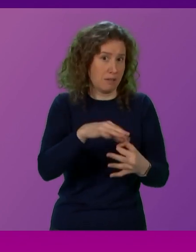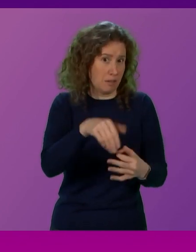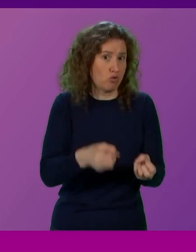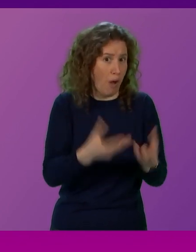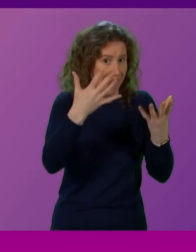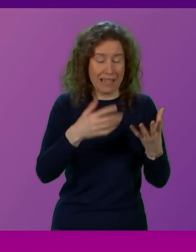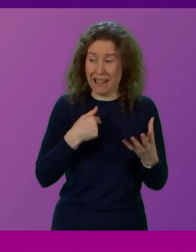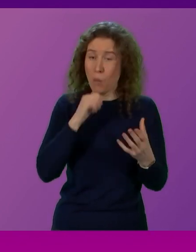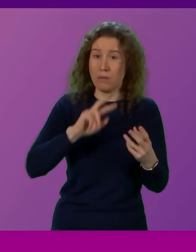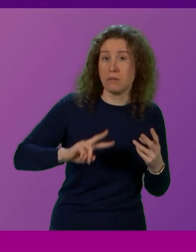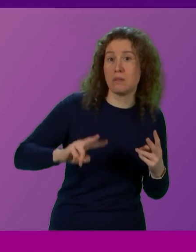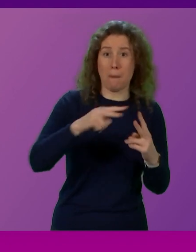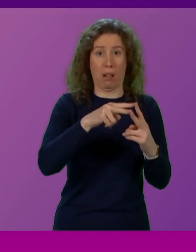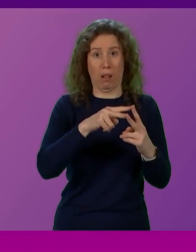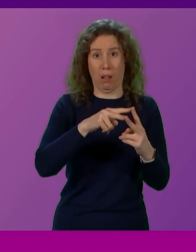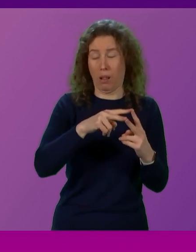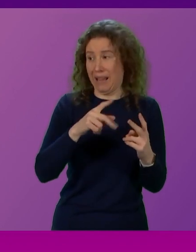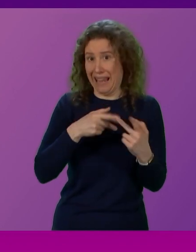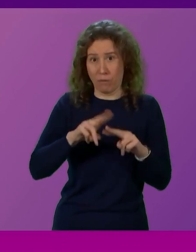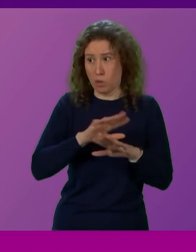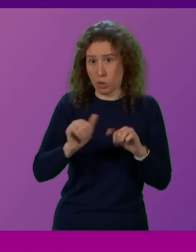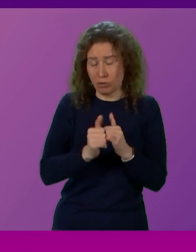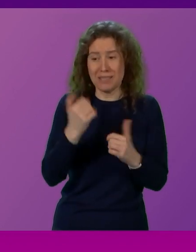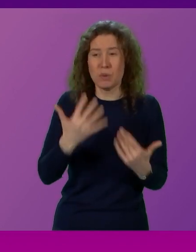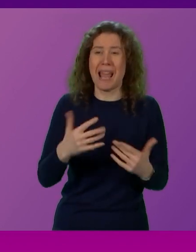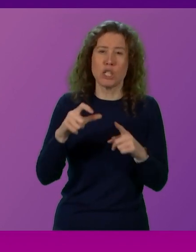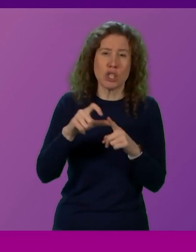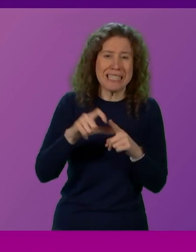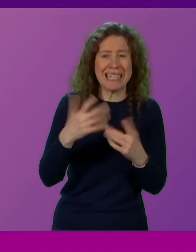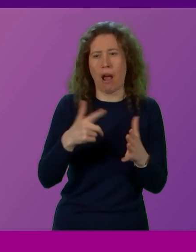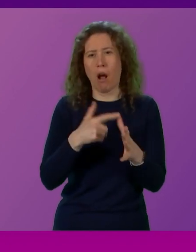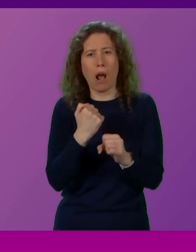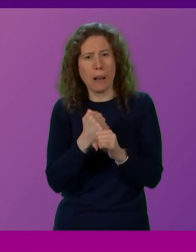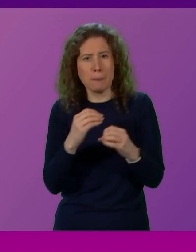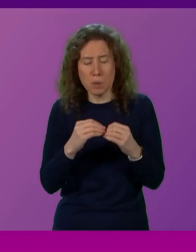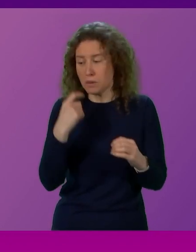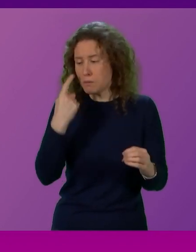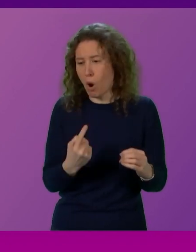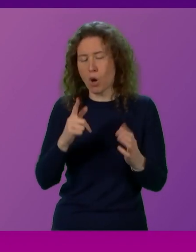Today, it is Dundee and Argyll and Bute. Tomorrow, it is South Lanarkshire and the Western Isles.